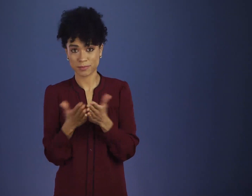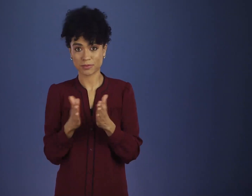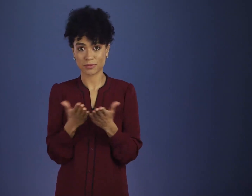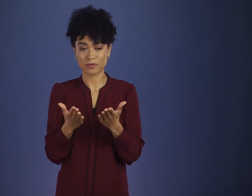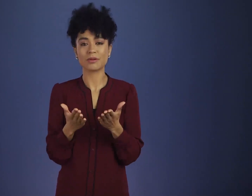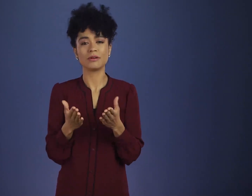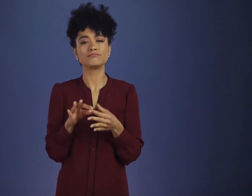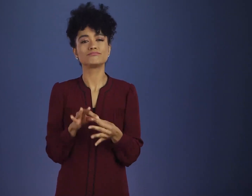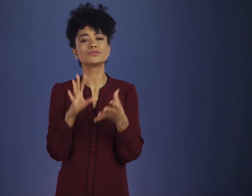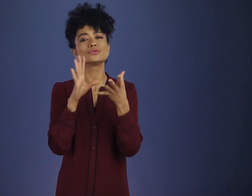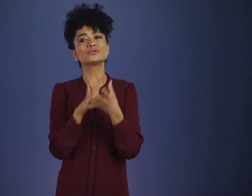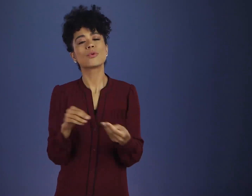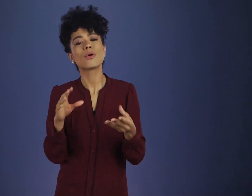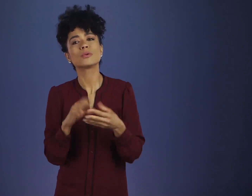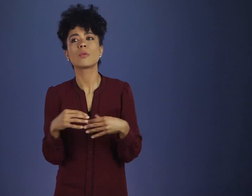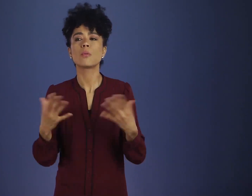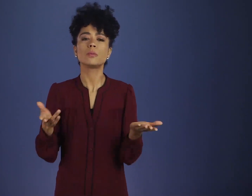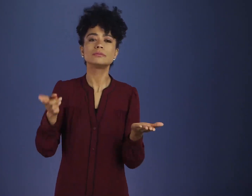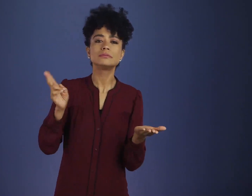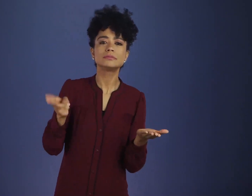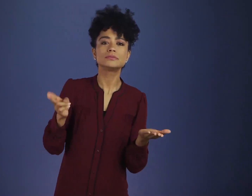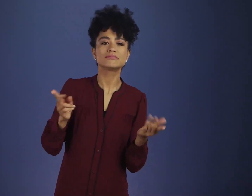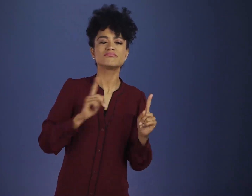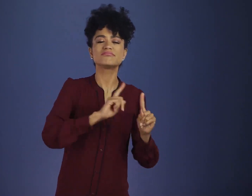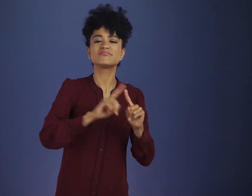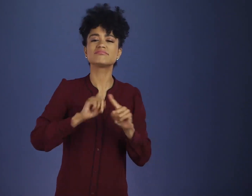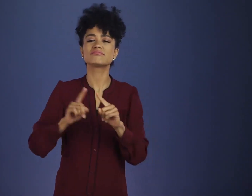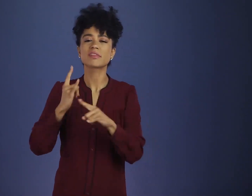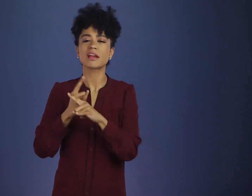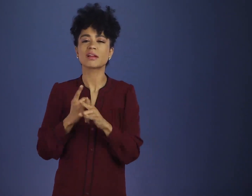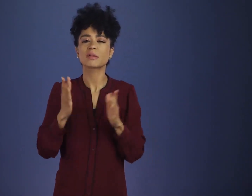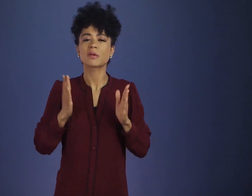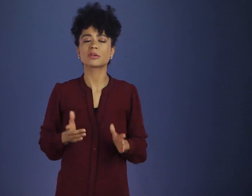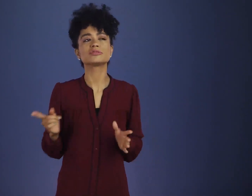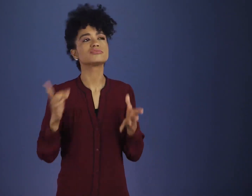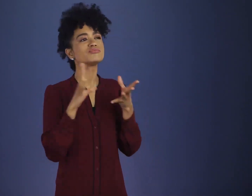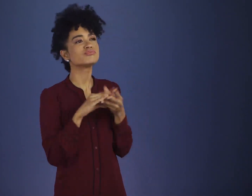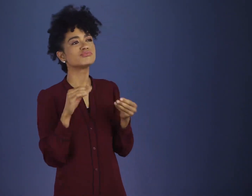in which the alcoholics described their drinking experiences and recoveries.